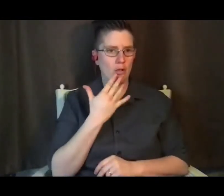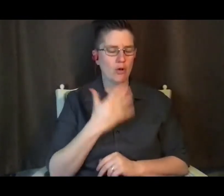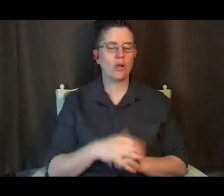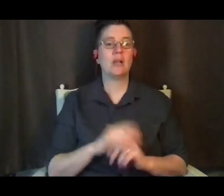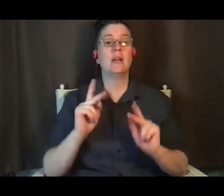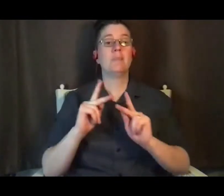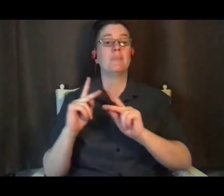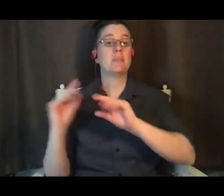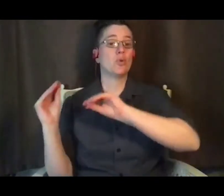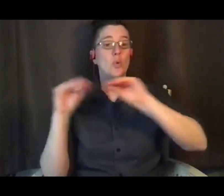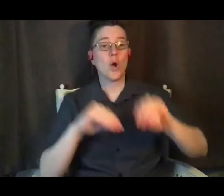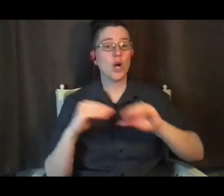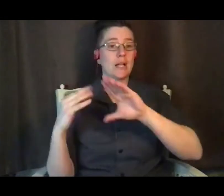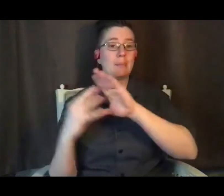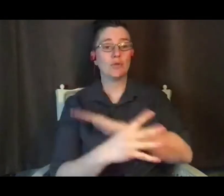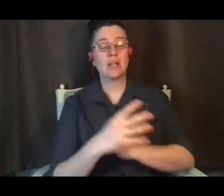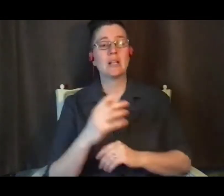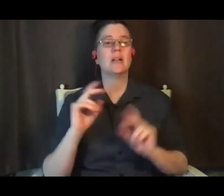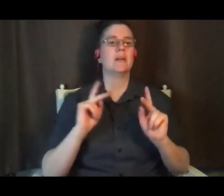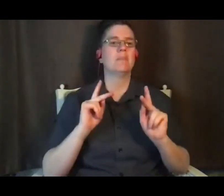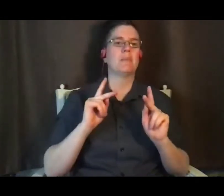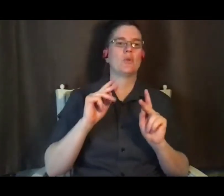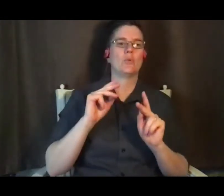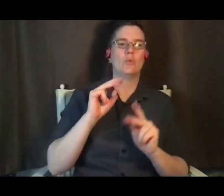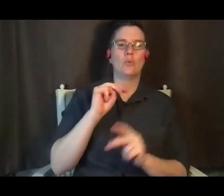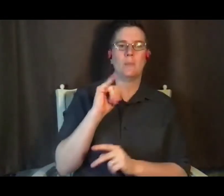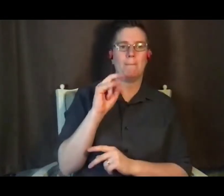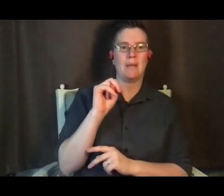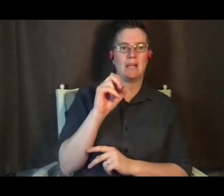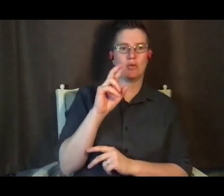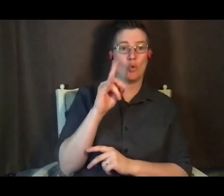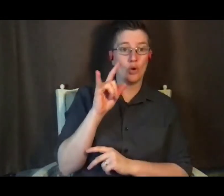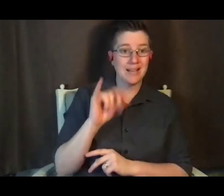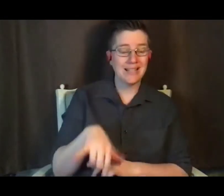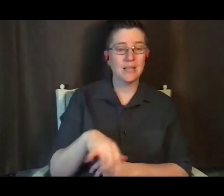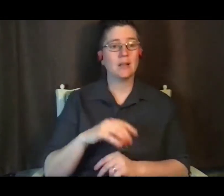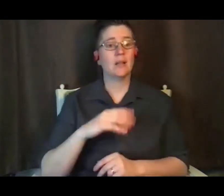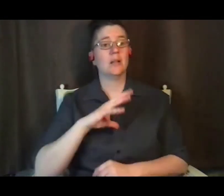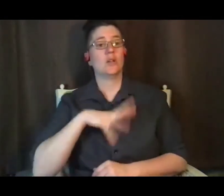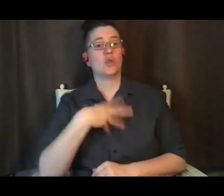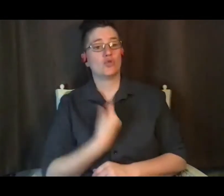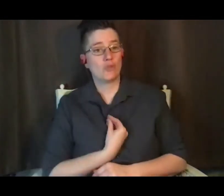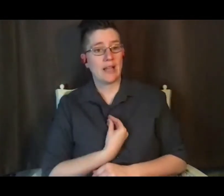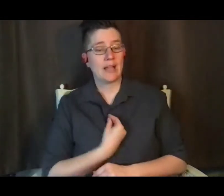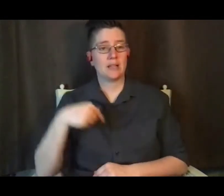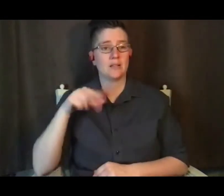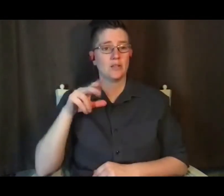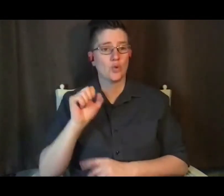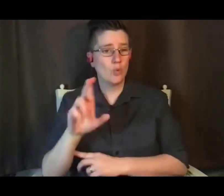minority face of queer and trans people of all of us who have existed at the margins of the margins